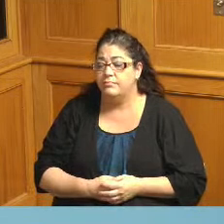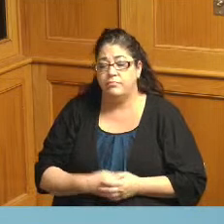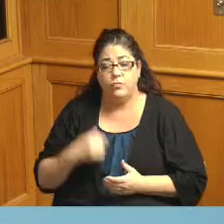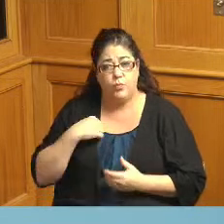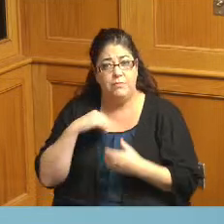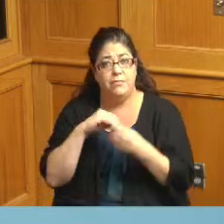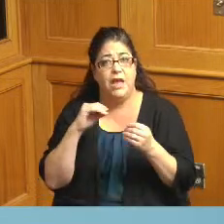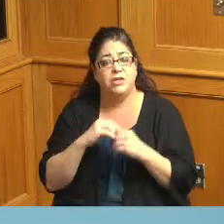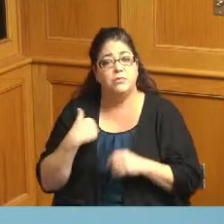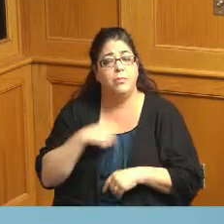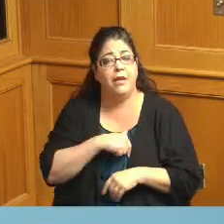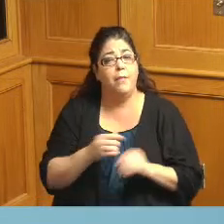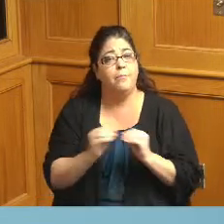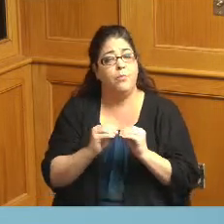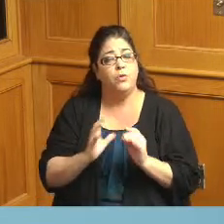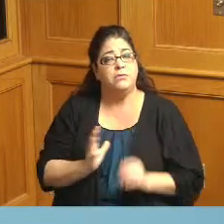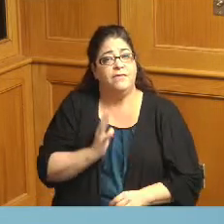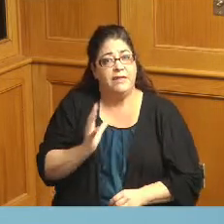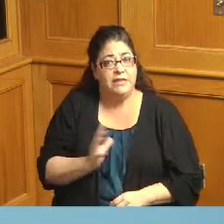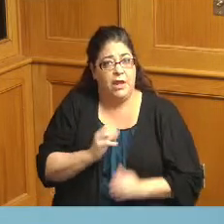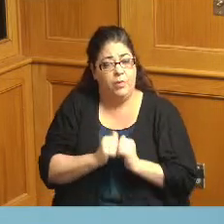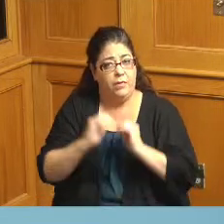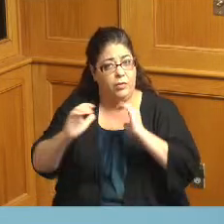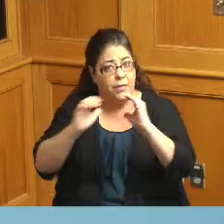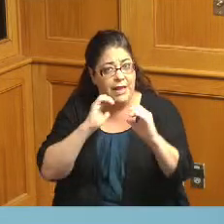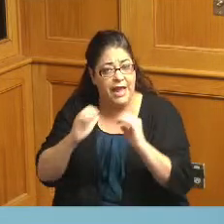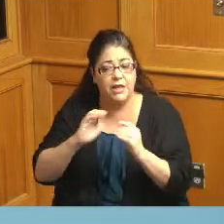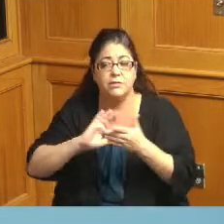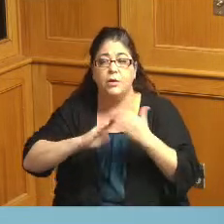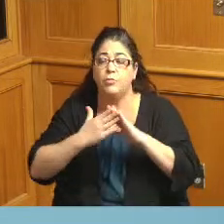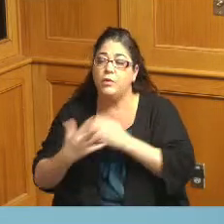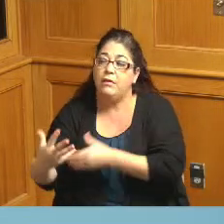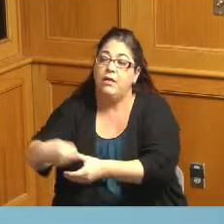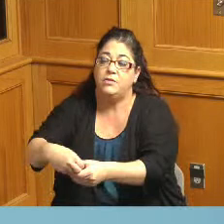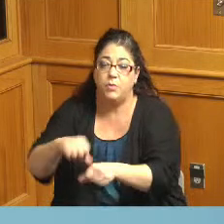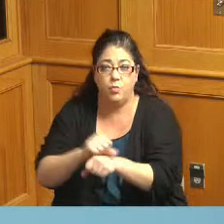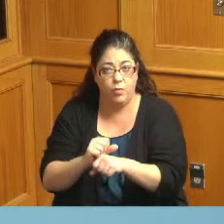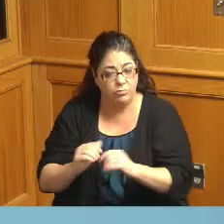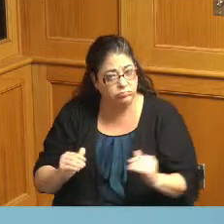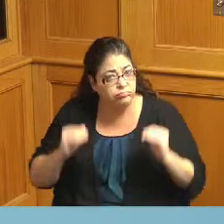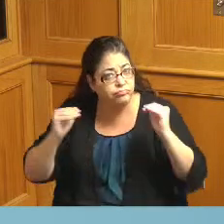becoming more sophisticated in our Communications and Community engagement work we are also facing